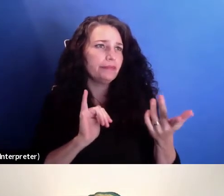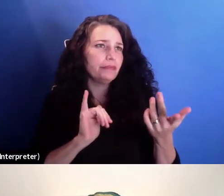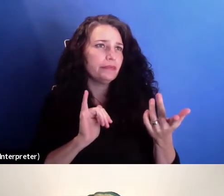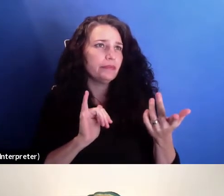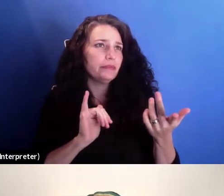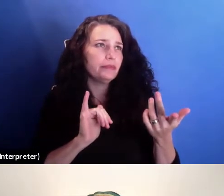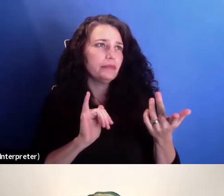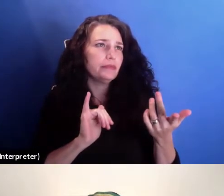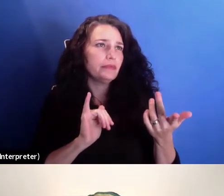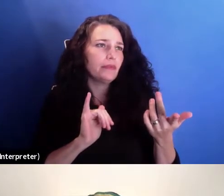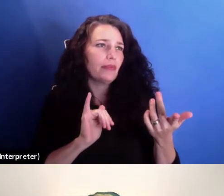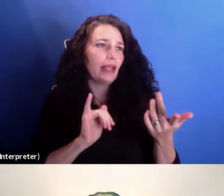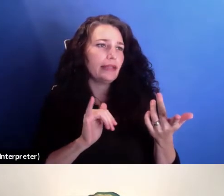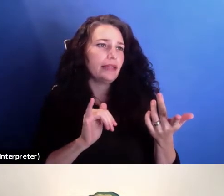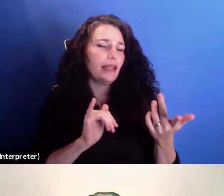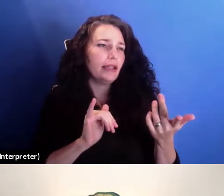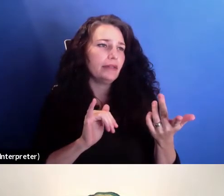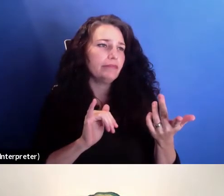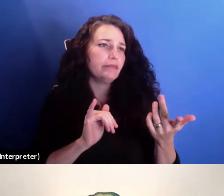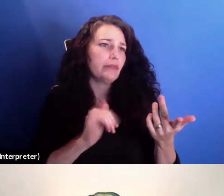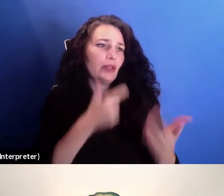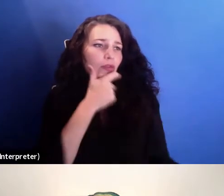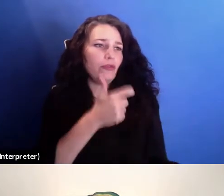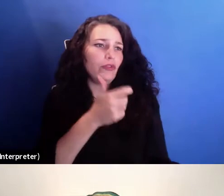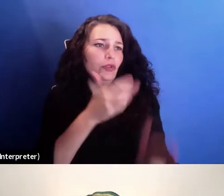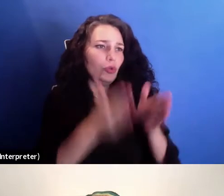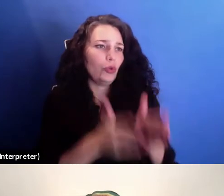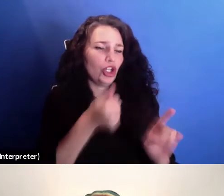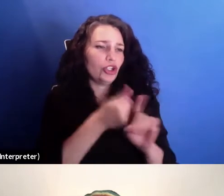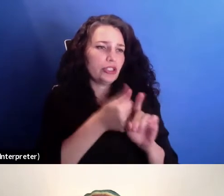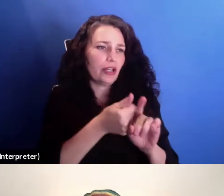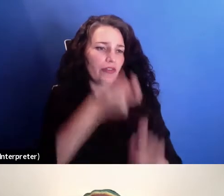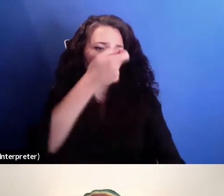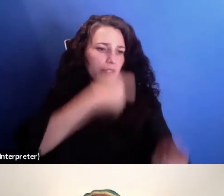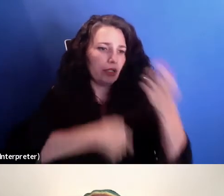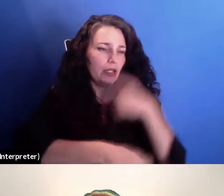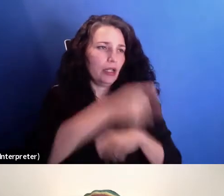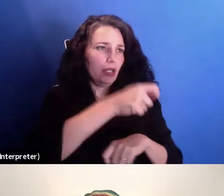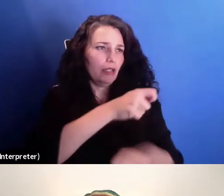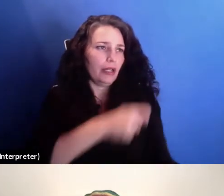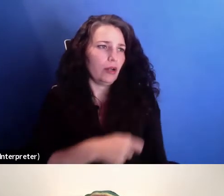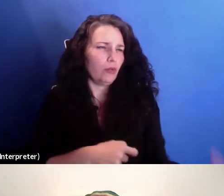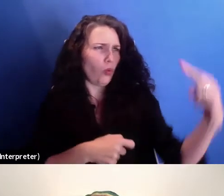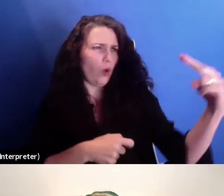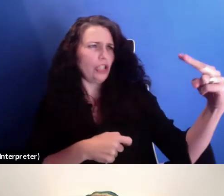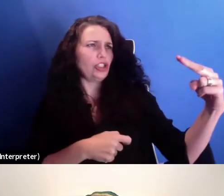in terms of recognizing what we don't know and what we needed to learn?